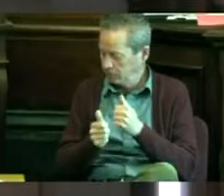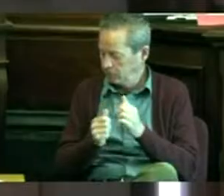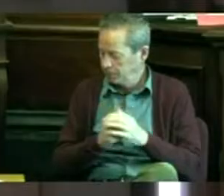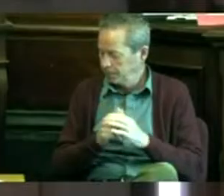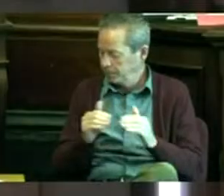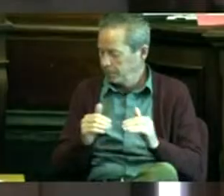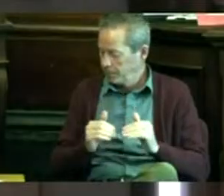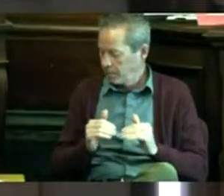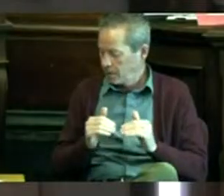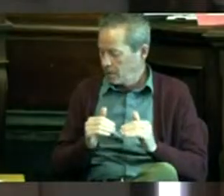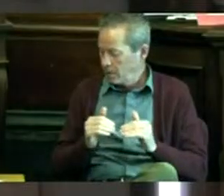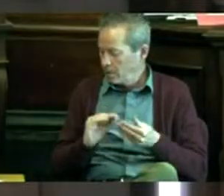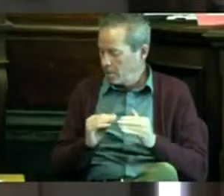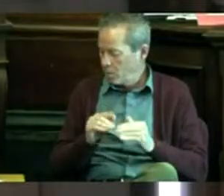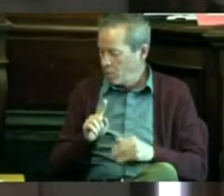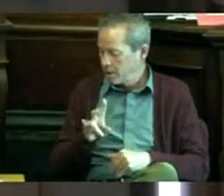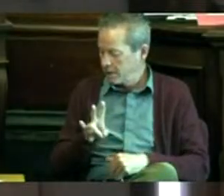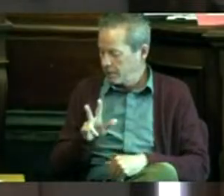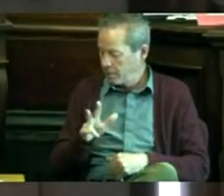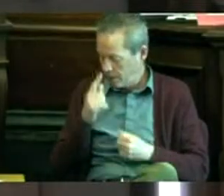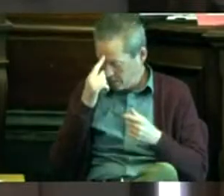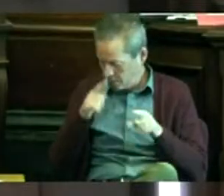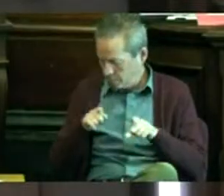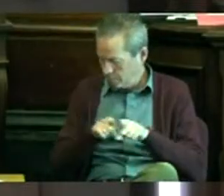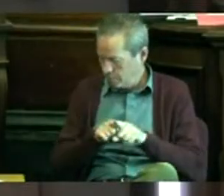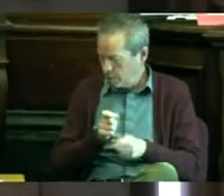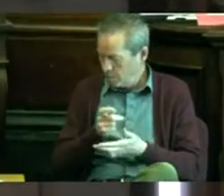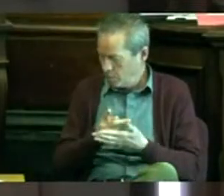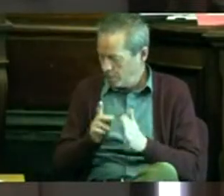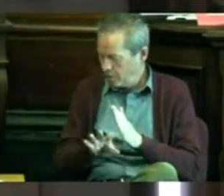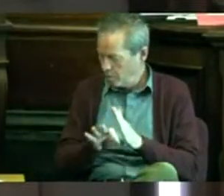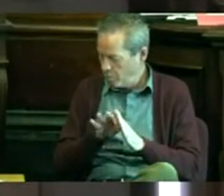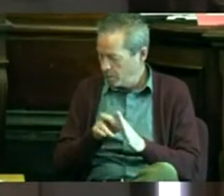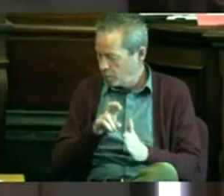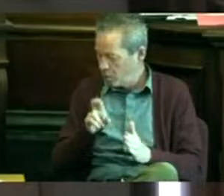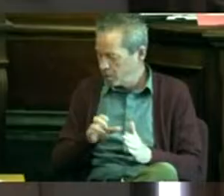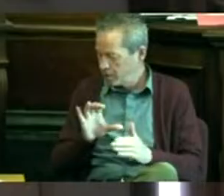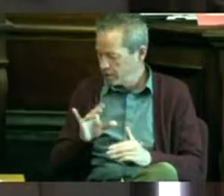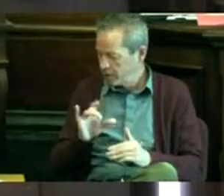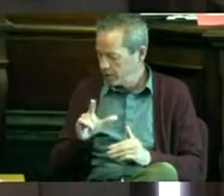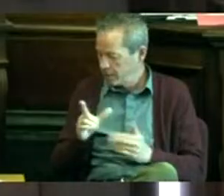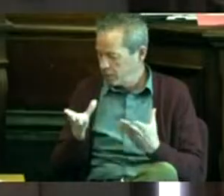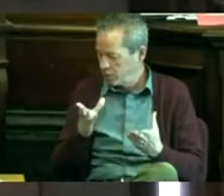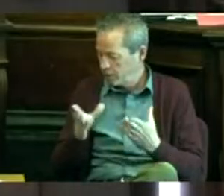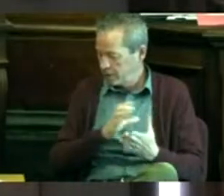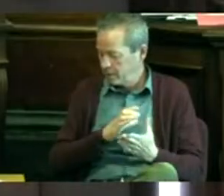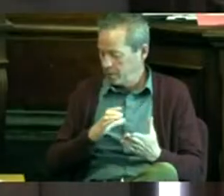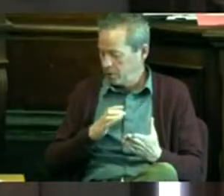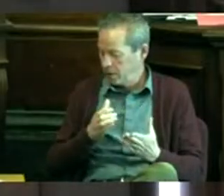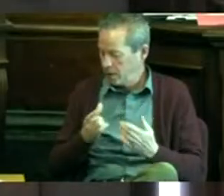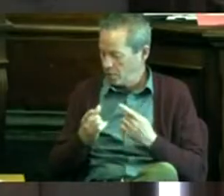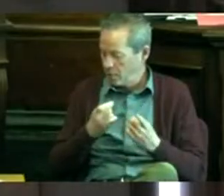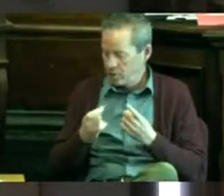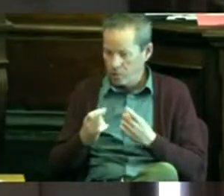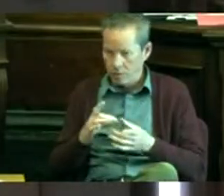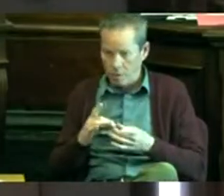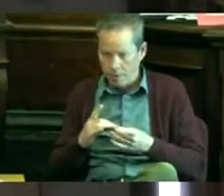favor, please say aye. Aye. Any opposed? Motion carries. Introductory number 173. A